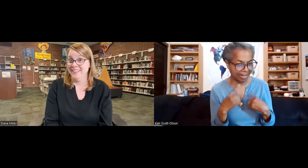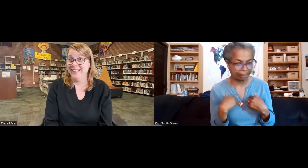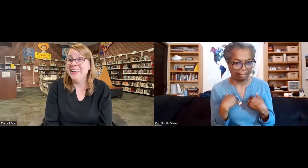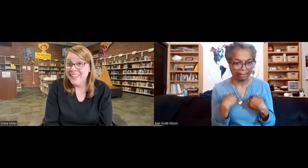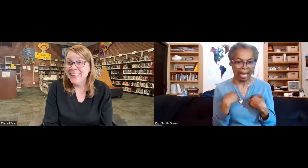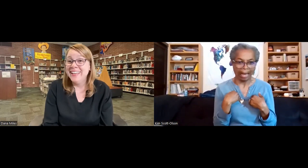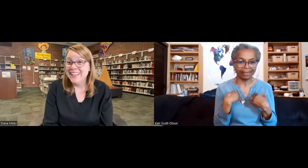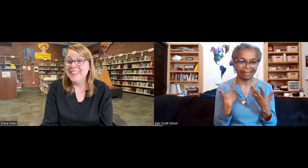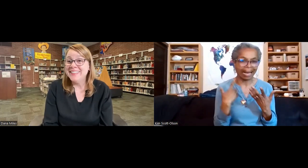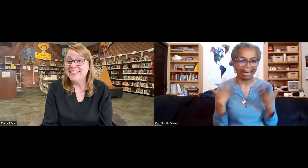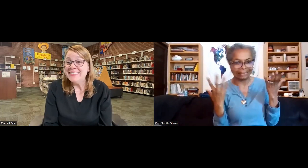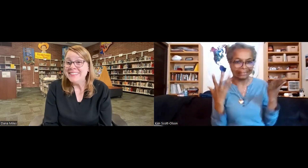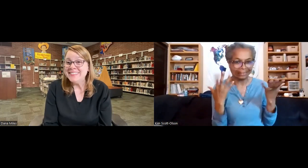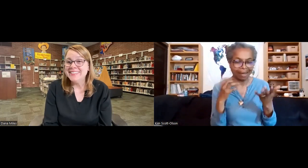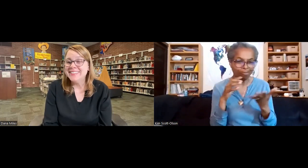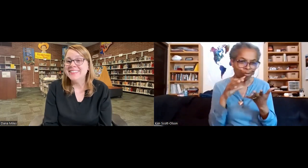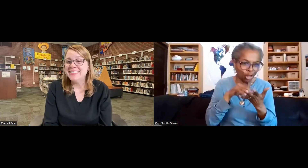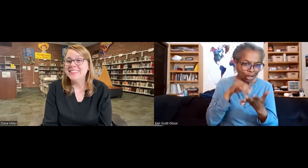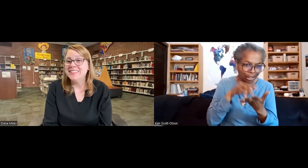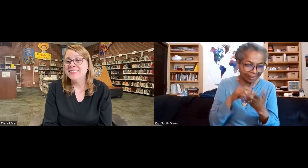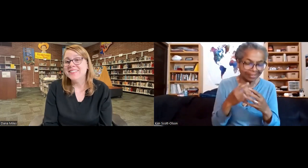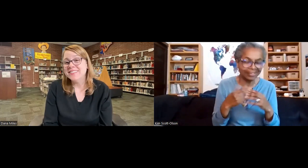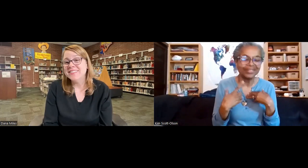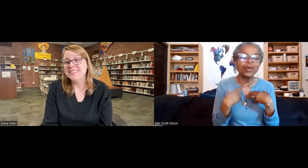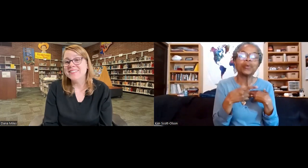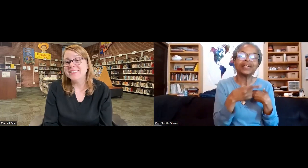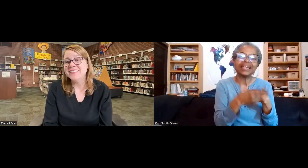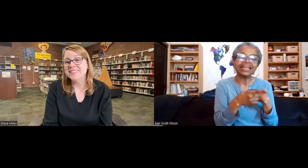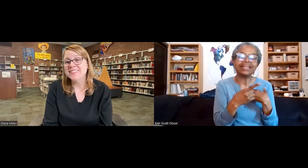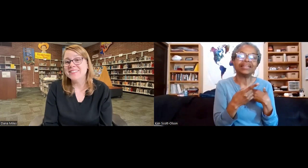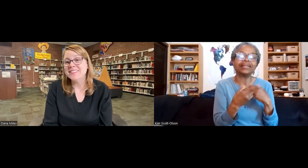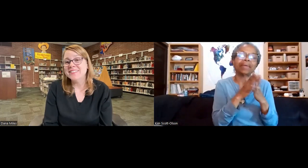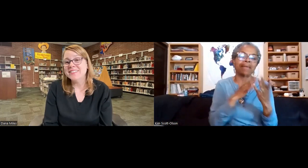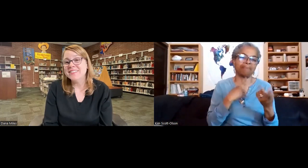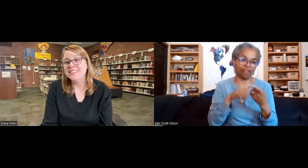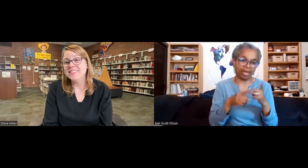I try to explain that I’m learning. But he and I became friends.